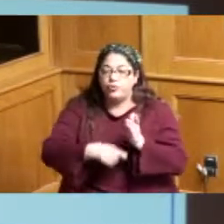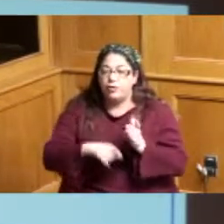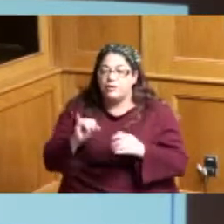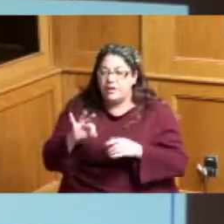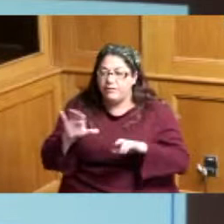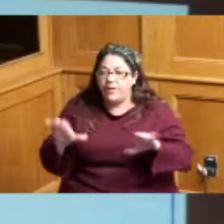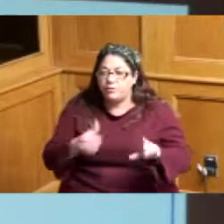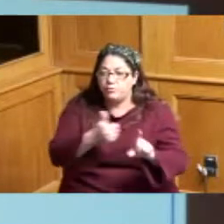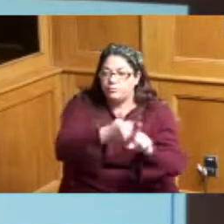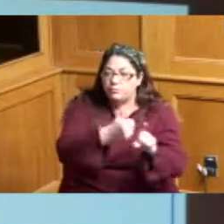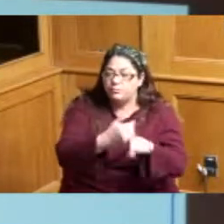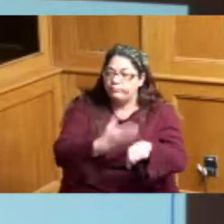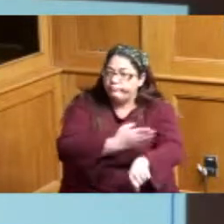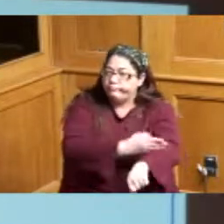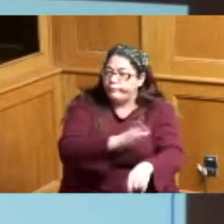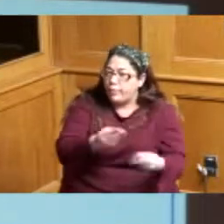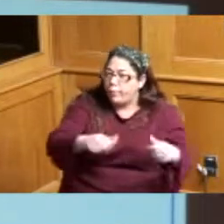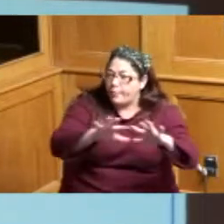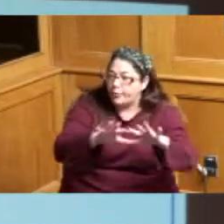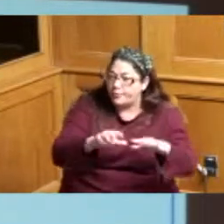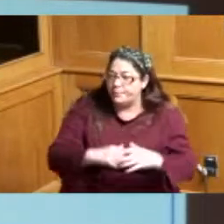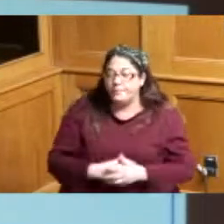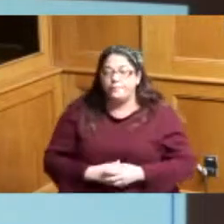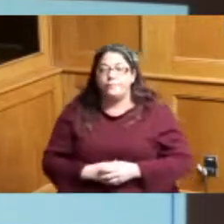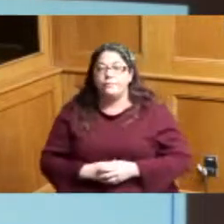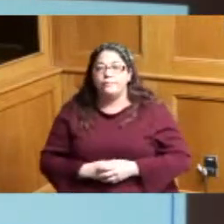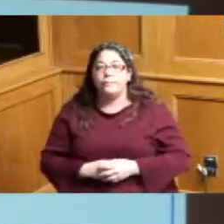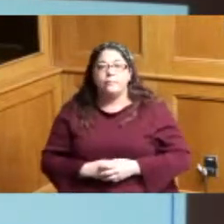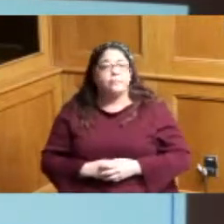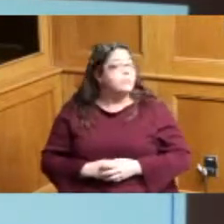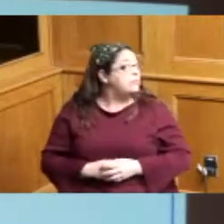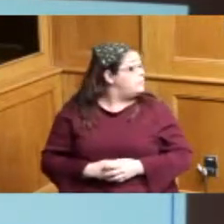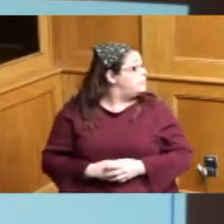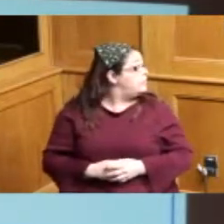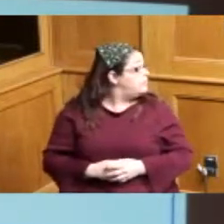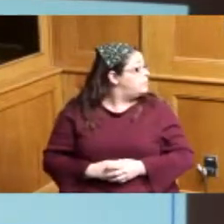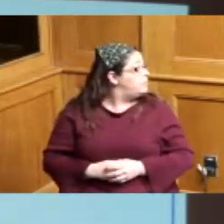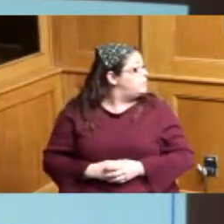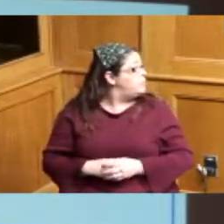on their property and of course still impact is an important consideration as well because the whole